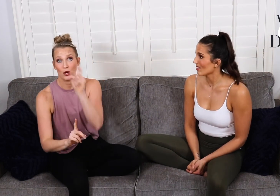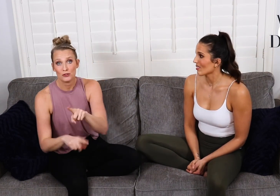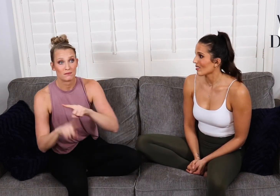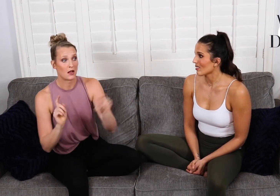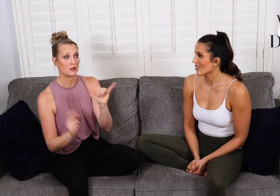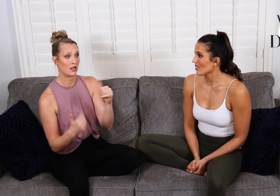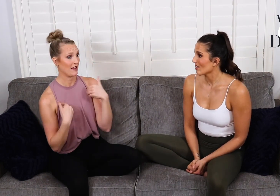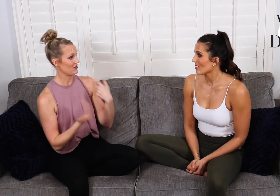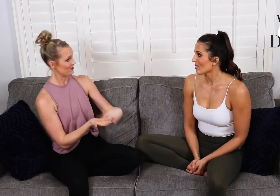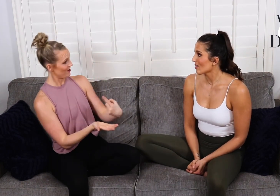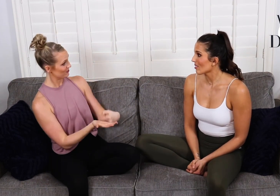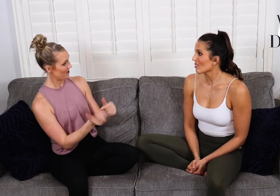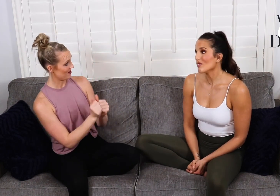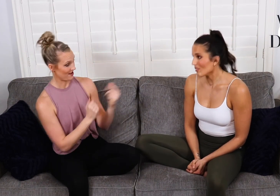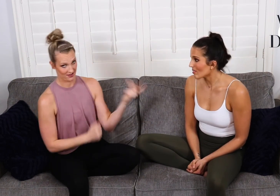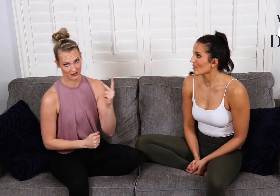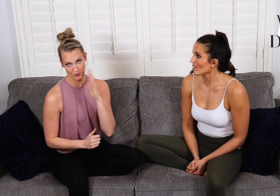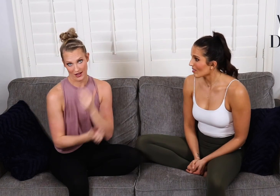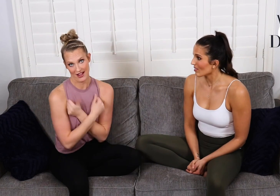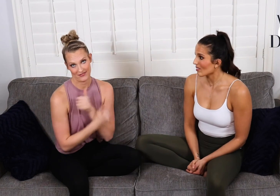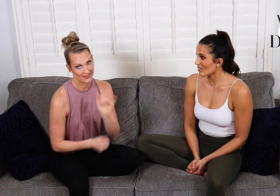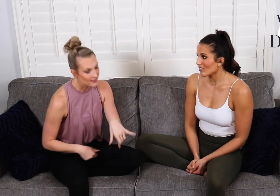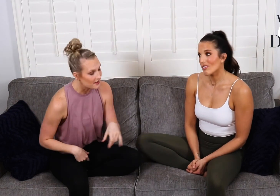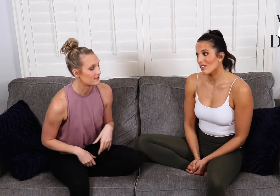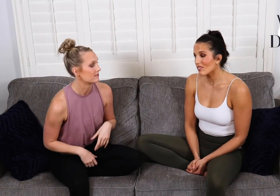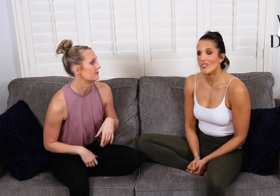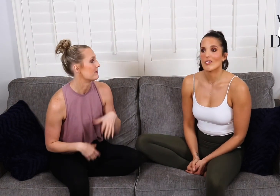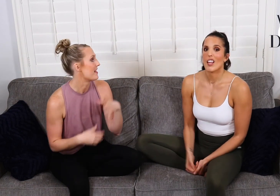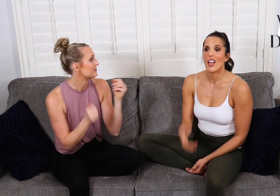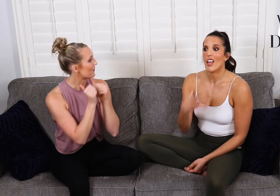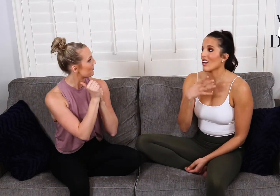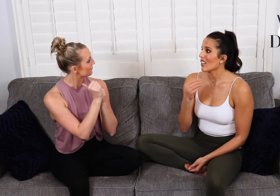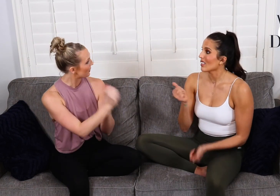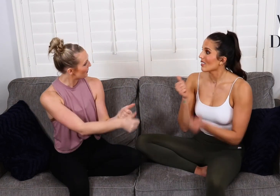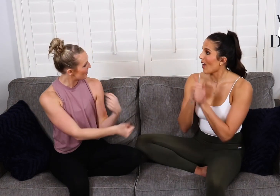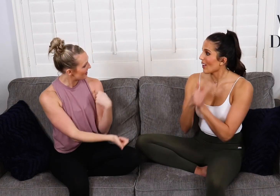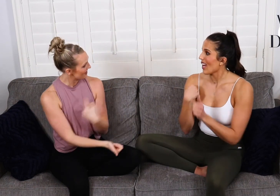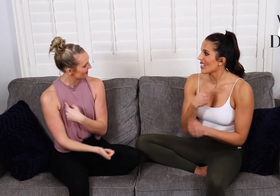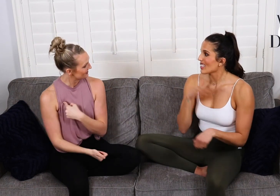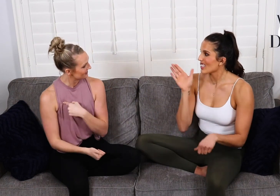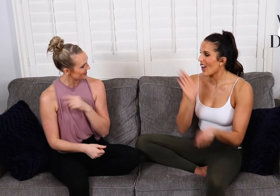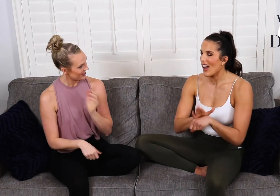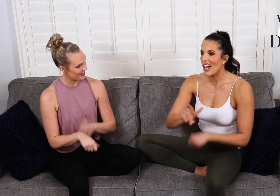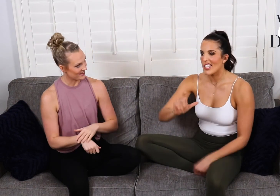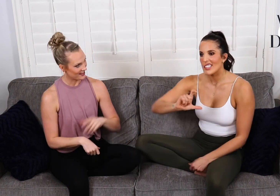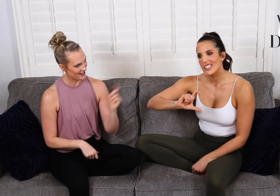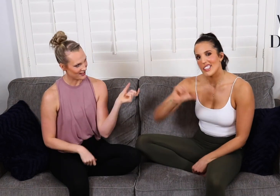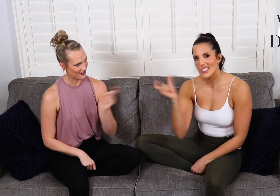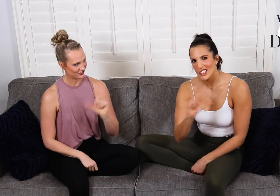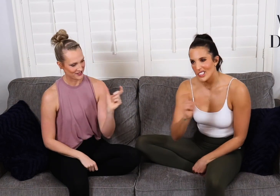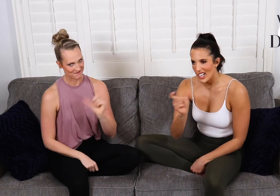and not just questions, but just have discussions with us. We would love that and... - Follow us on Instagram: